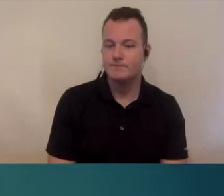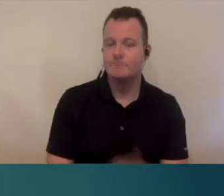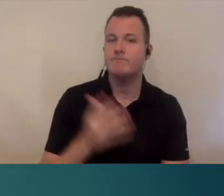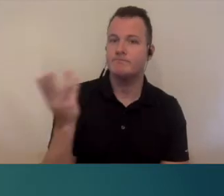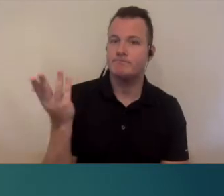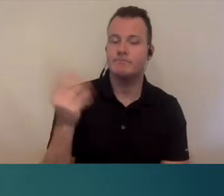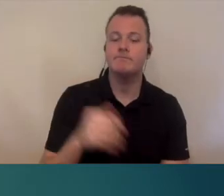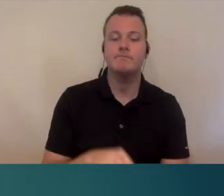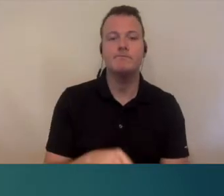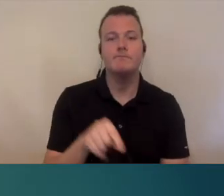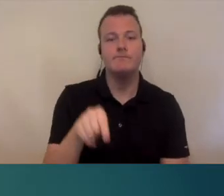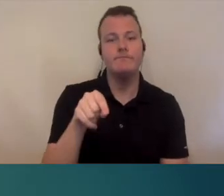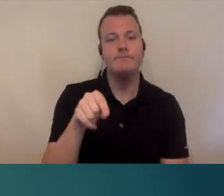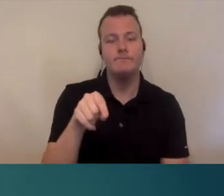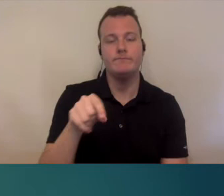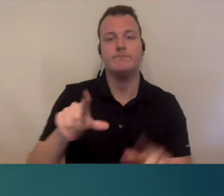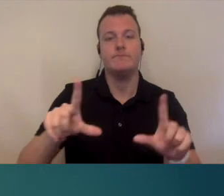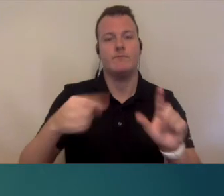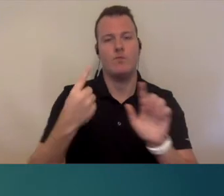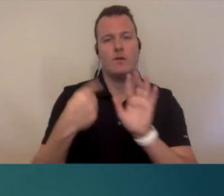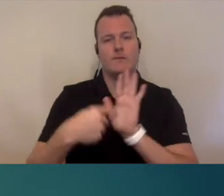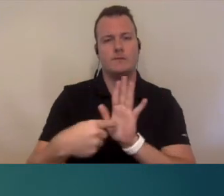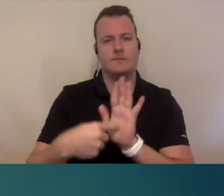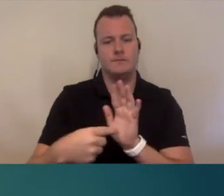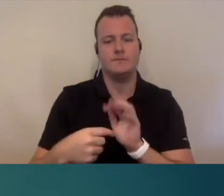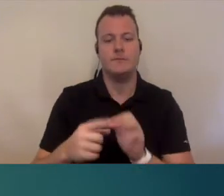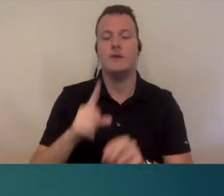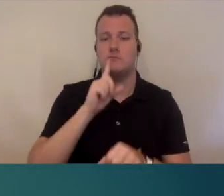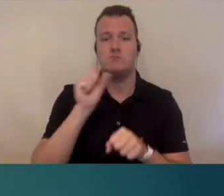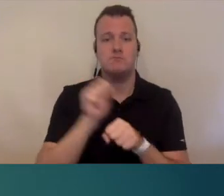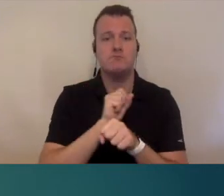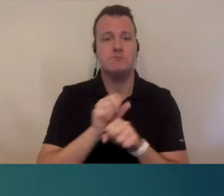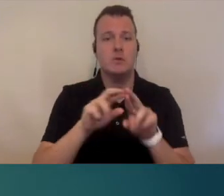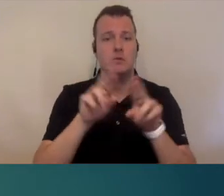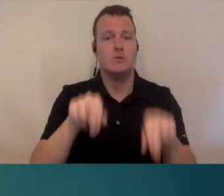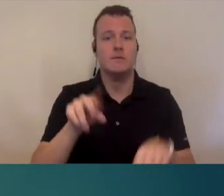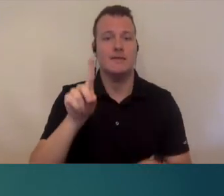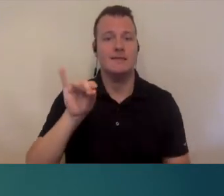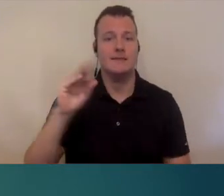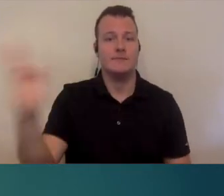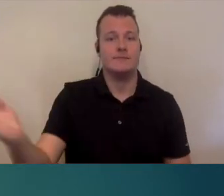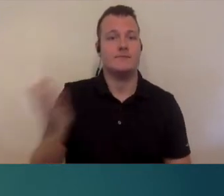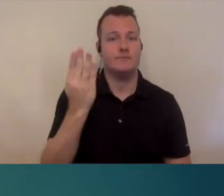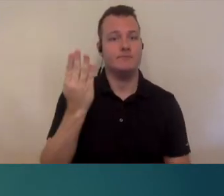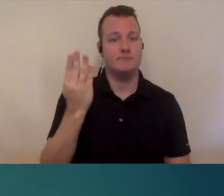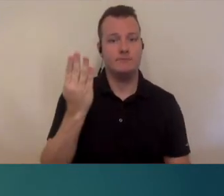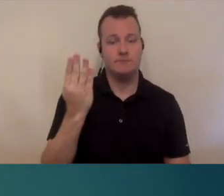So this is an example of a real resume that I've received during an interview,